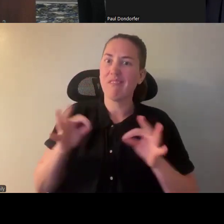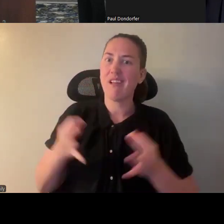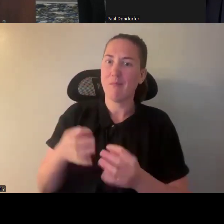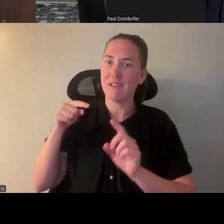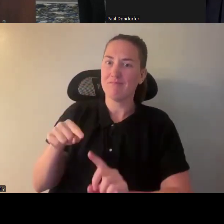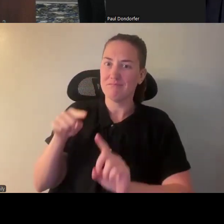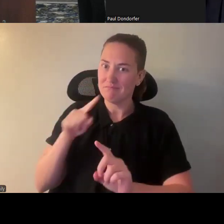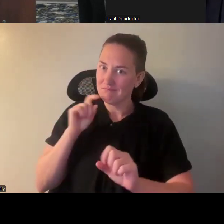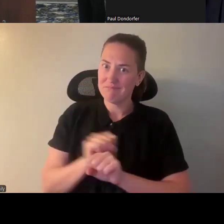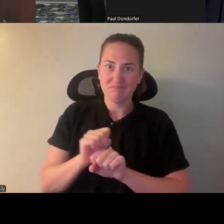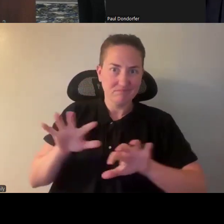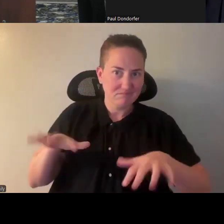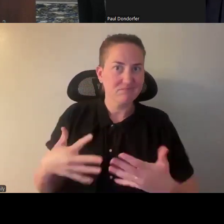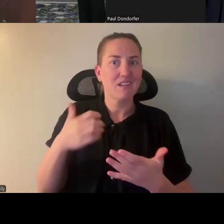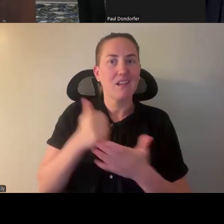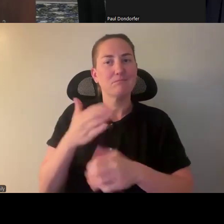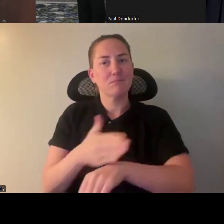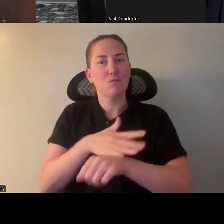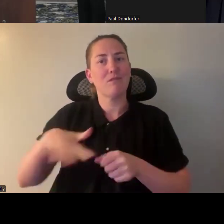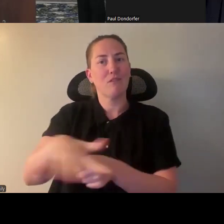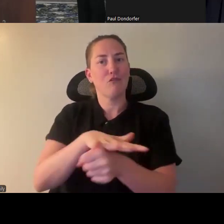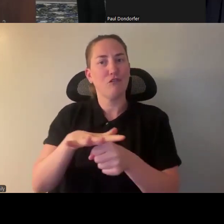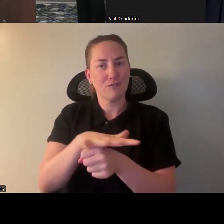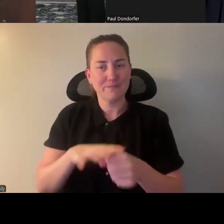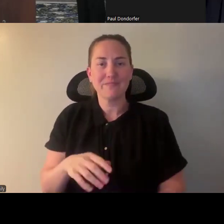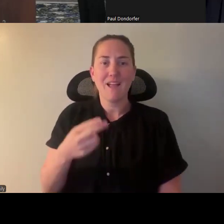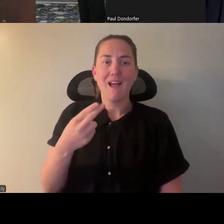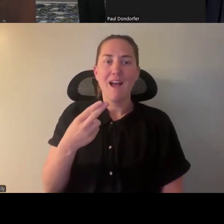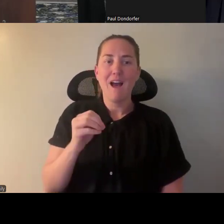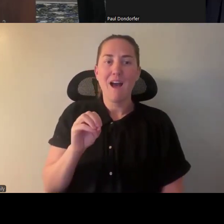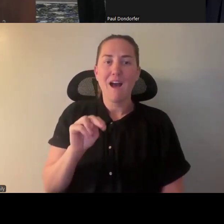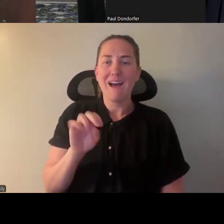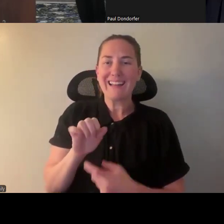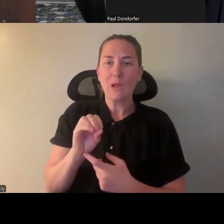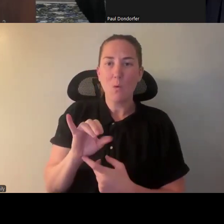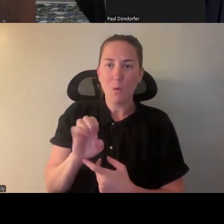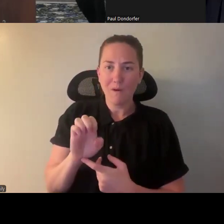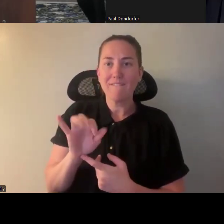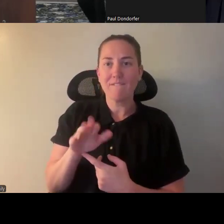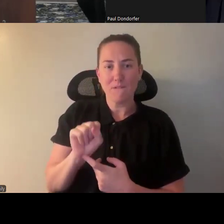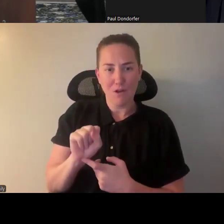steps up to enhance the area The Honeyai Falls Lima Central School District is blessed to have